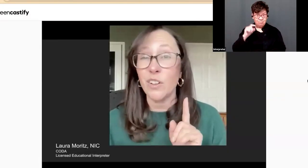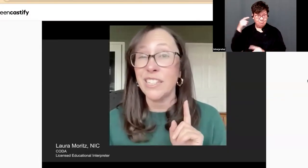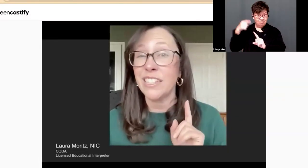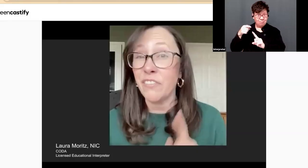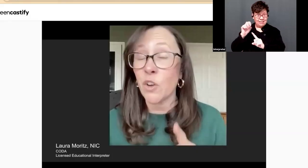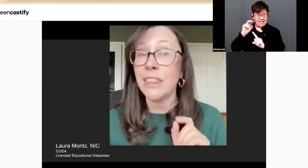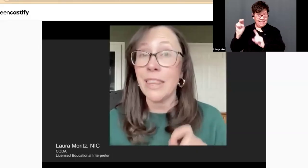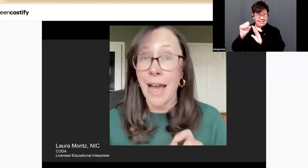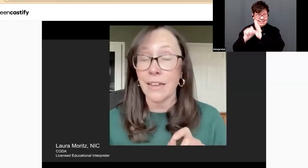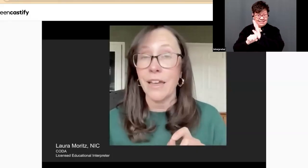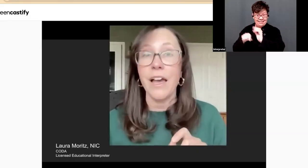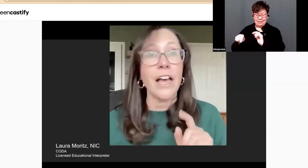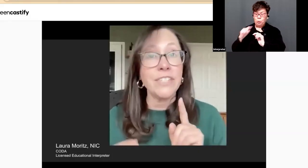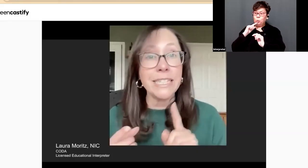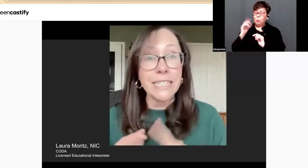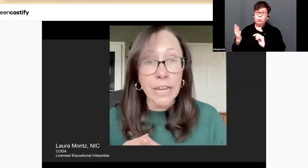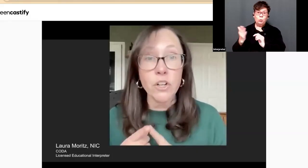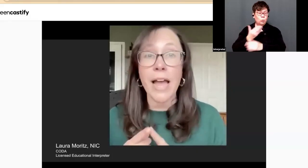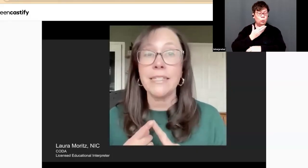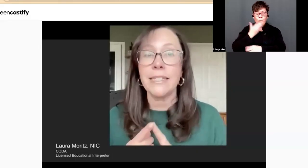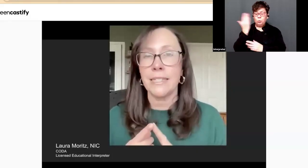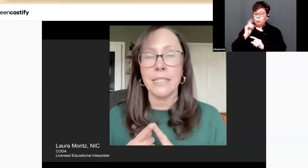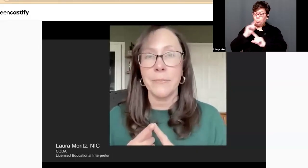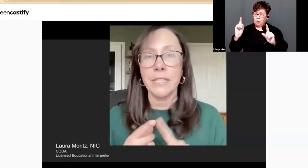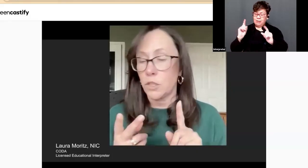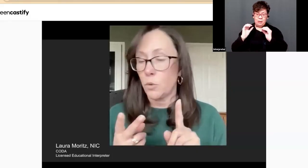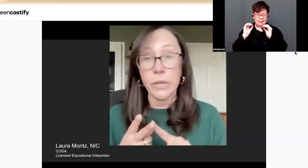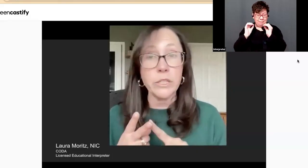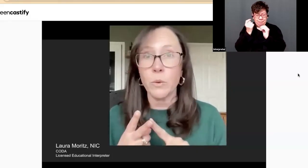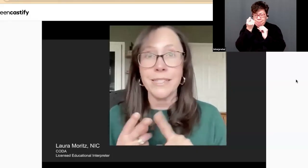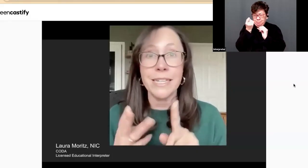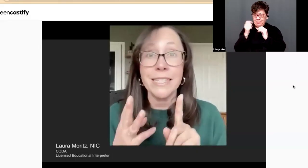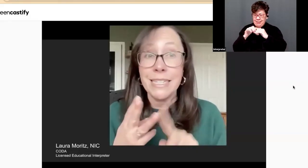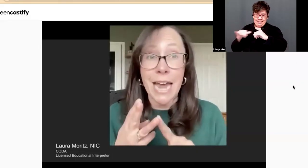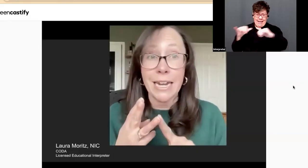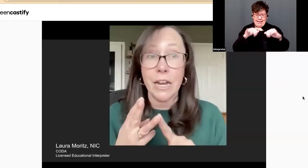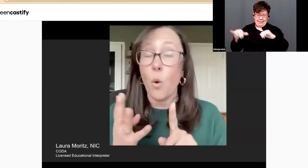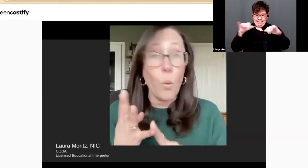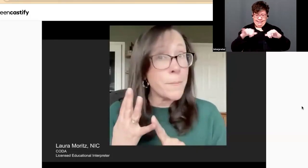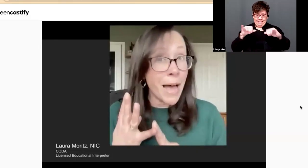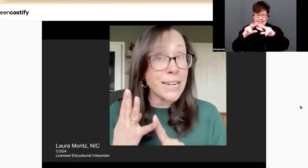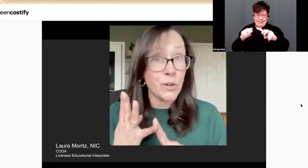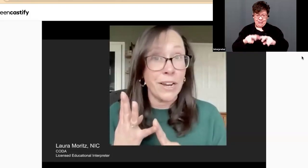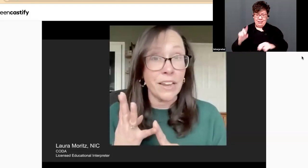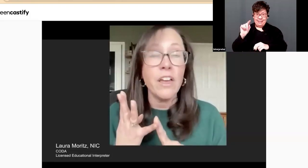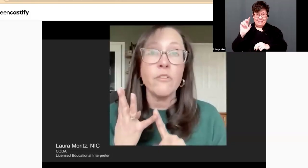there is a severe lack of standardized assessments, resources, data, or monitoring